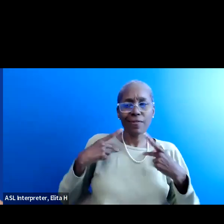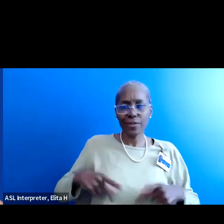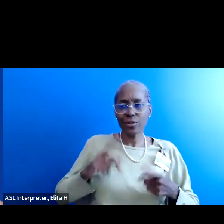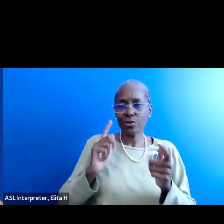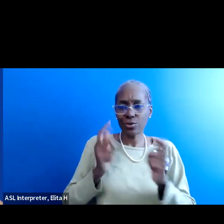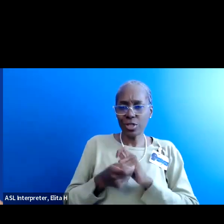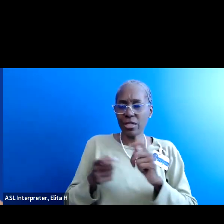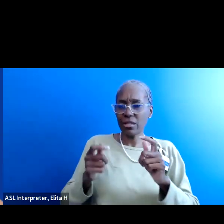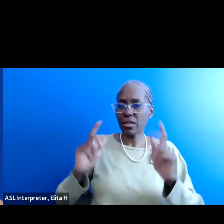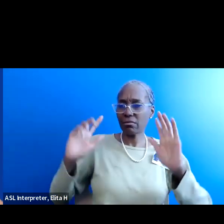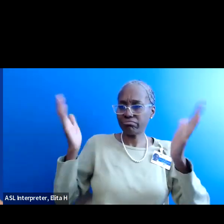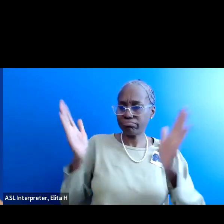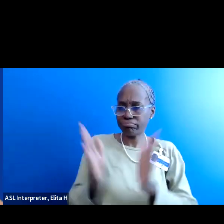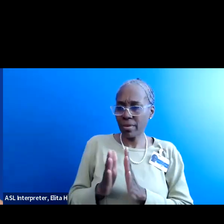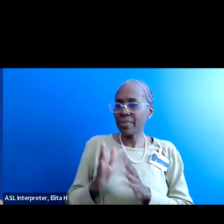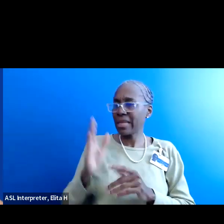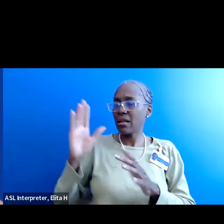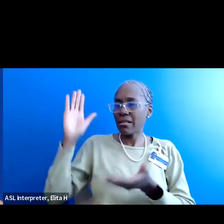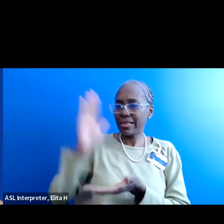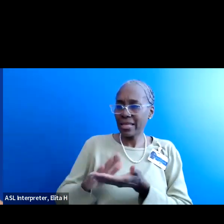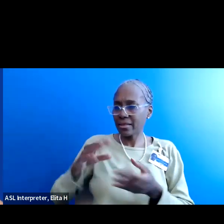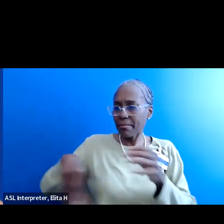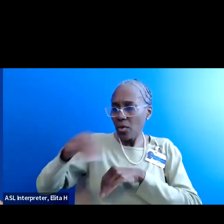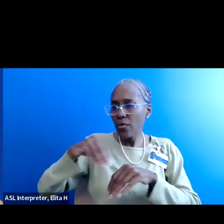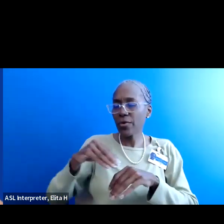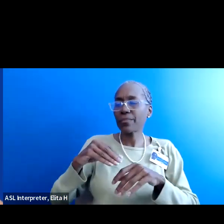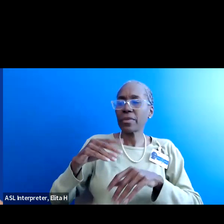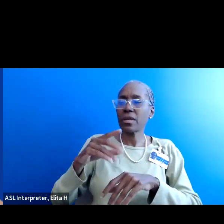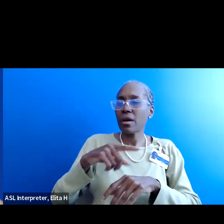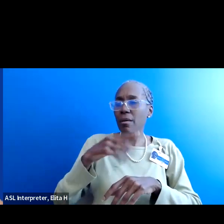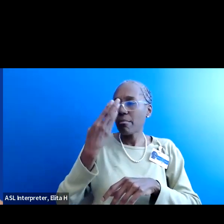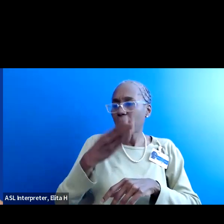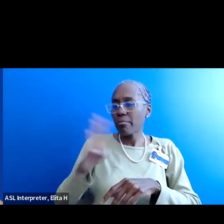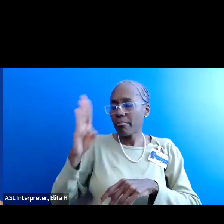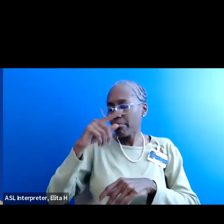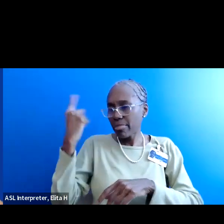mobility, unexplained injuries or bruises, residents are physically